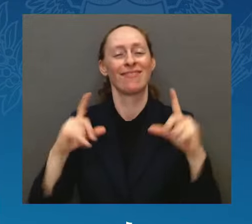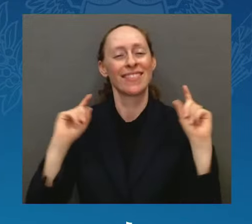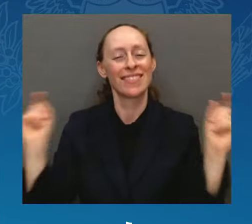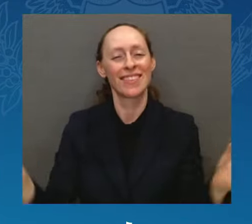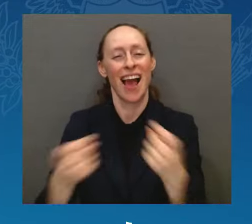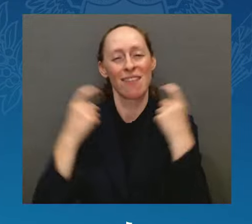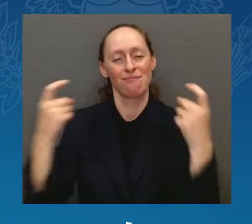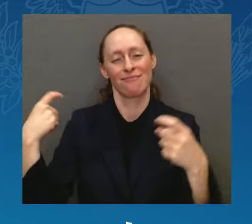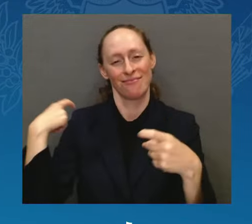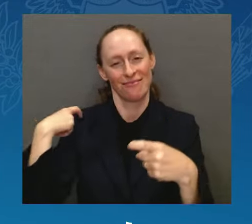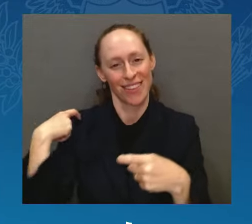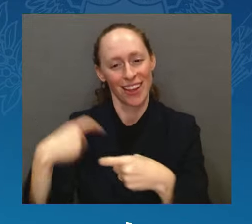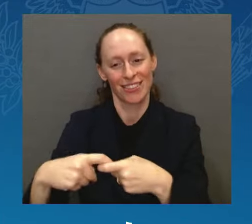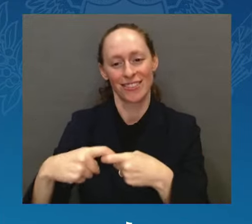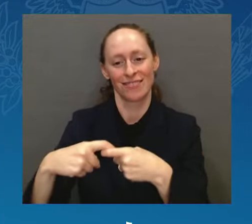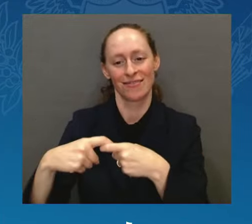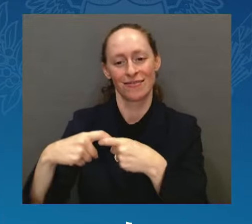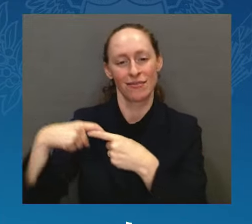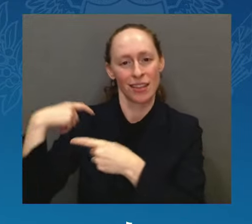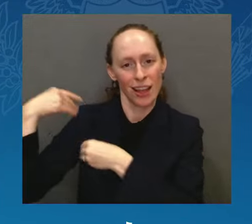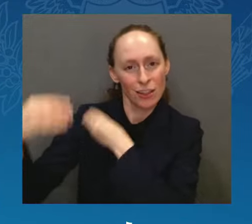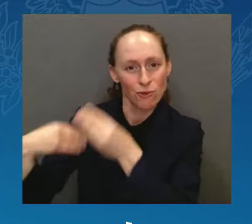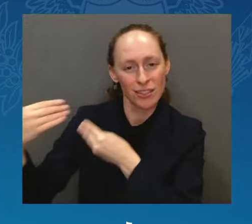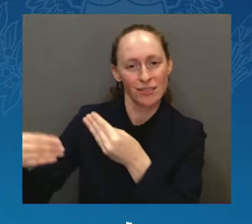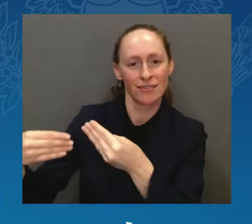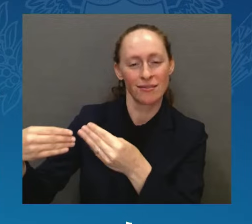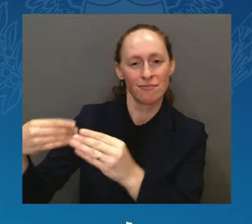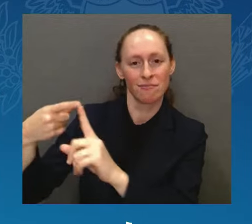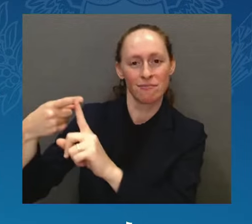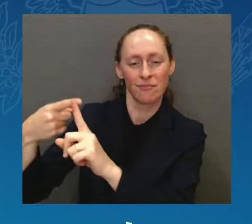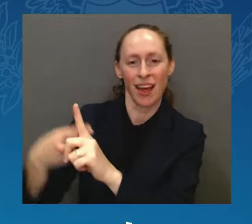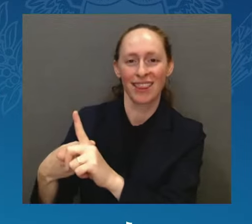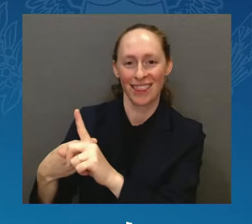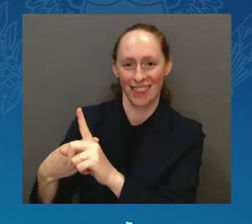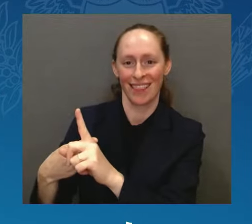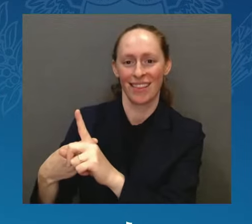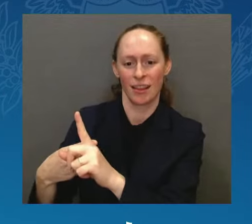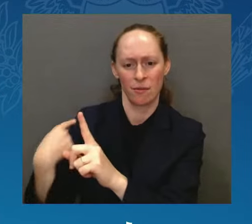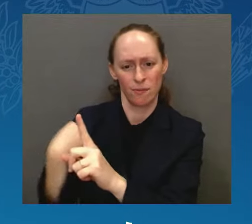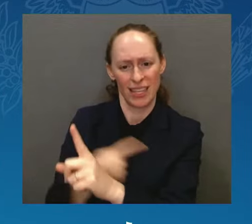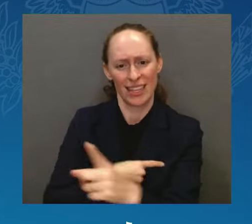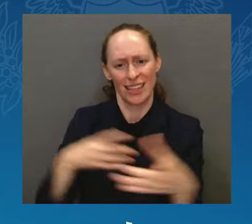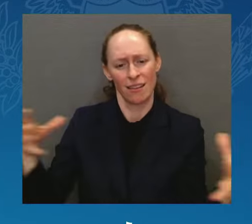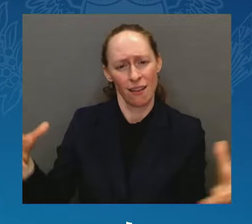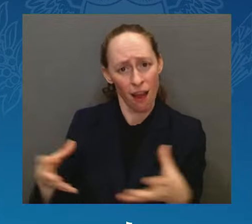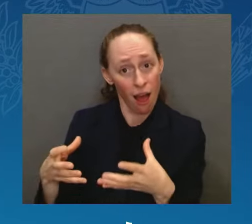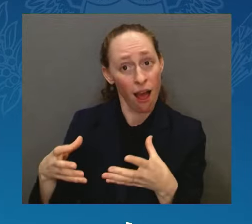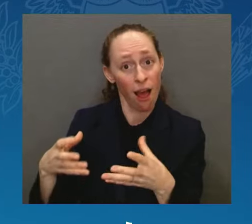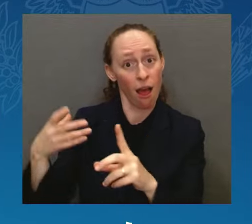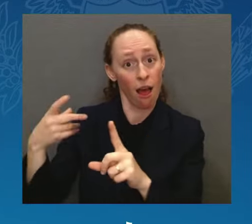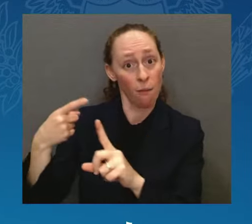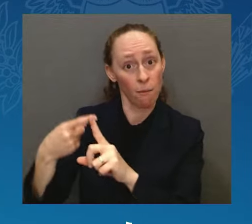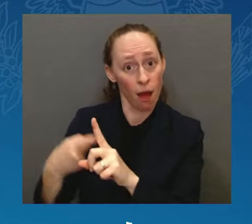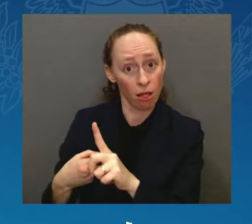But let us be clear, we celebrate Hispanic heritage and Hispanic history all year round.